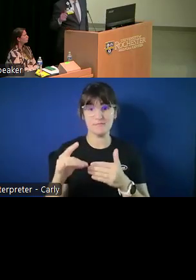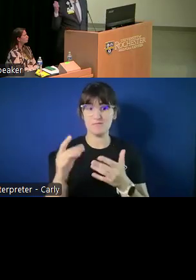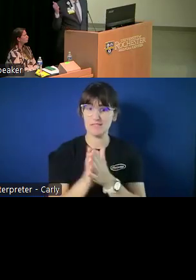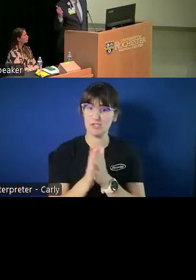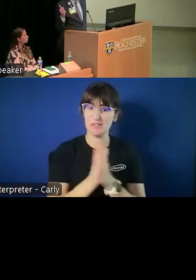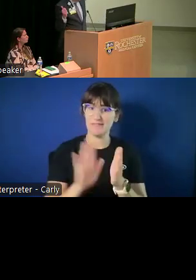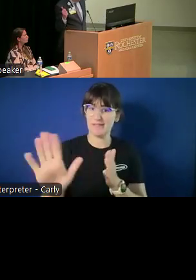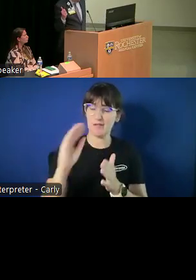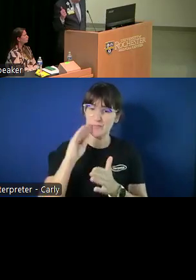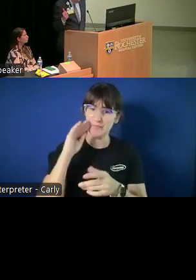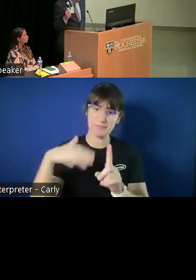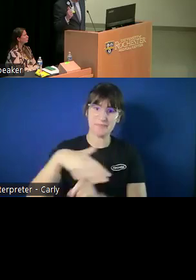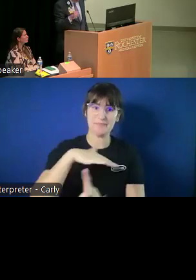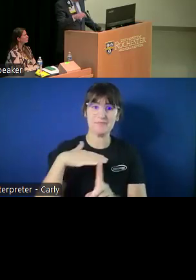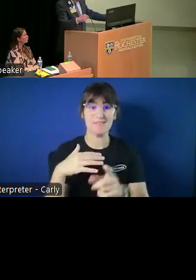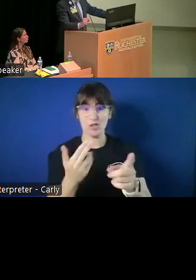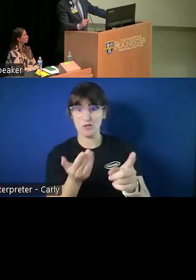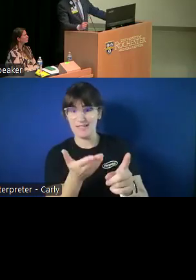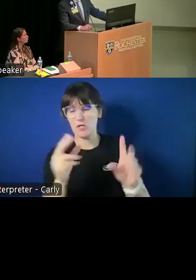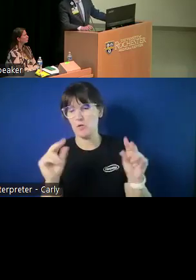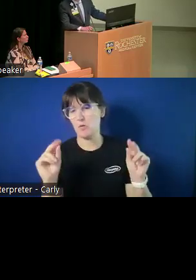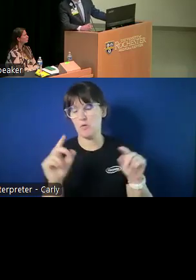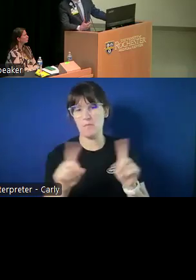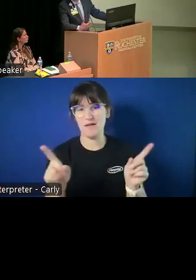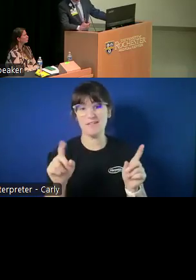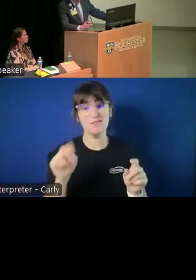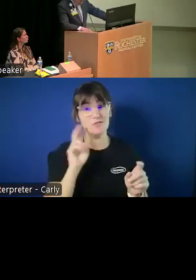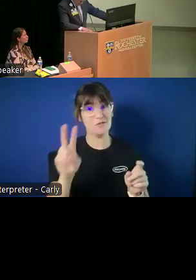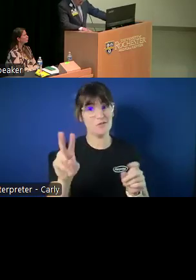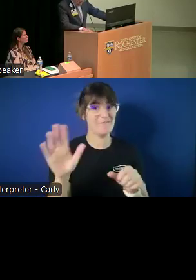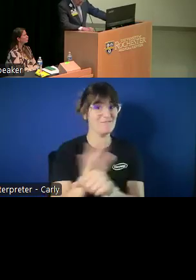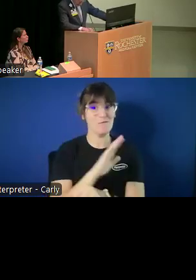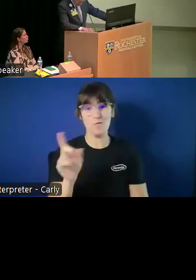now not all 13 are pictured here but you can check out the full cohort at the new website I